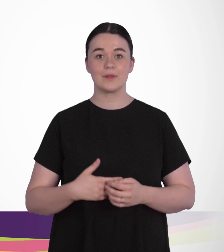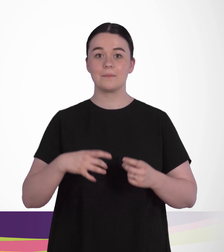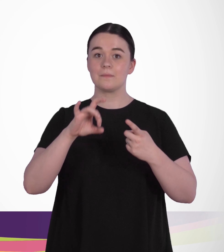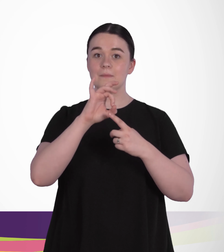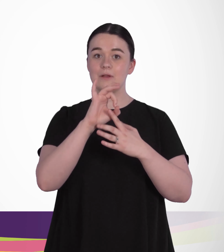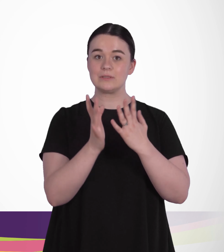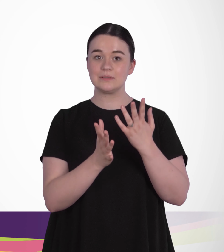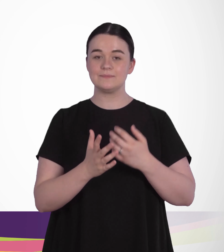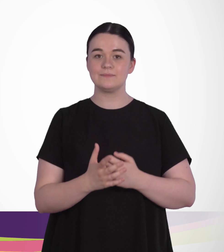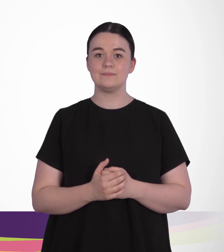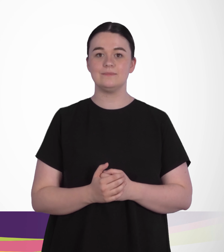Priorities